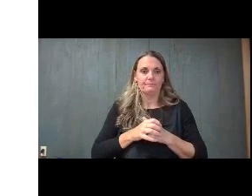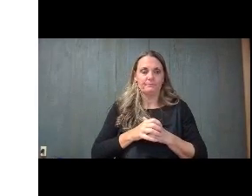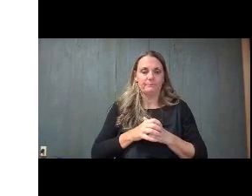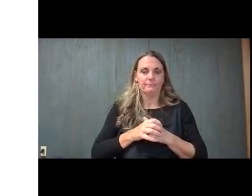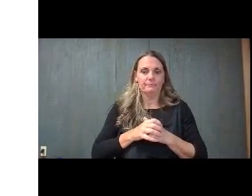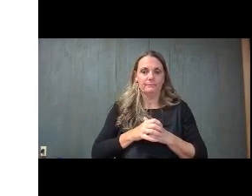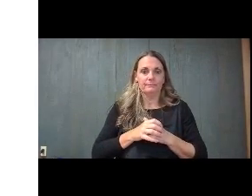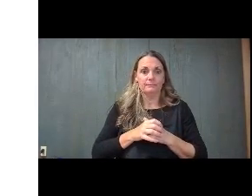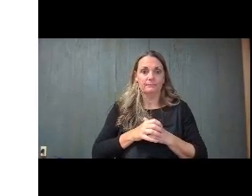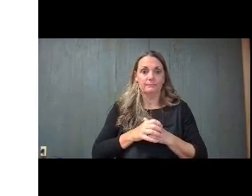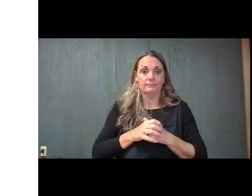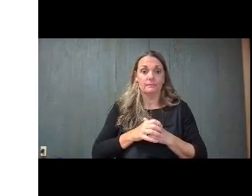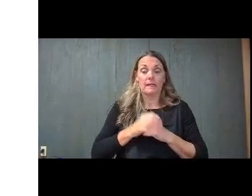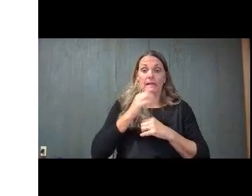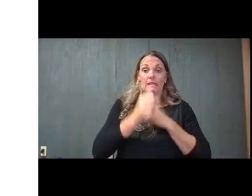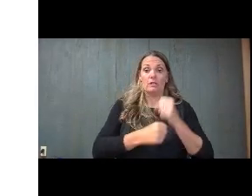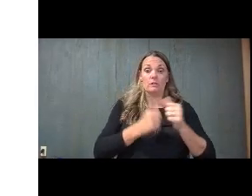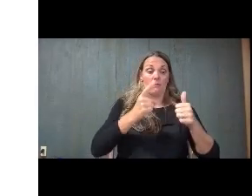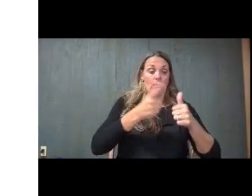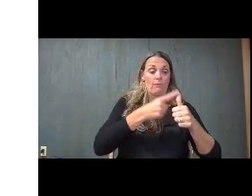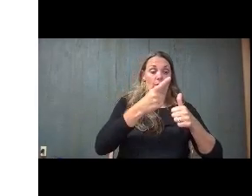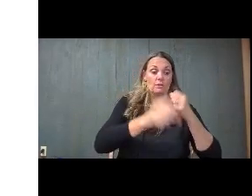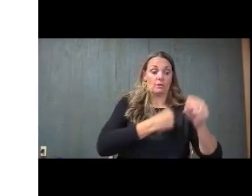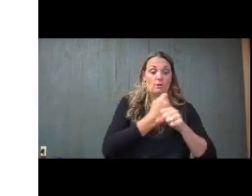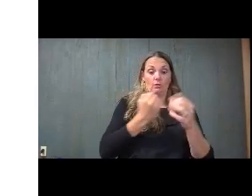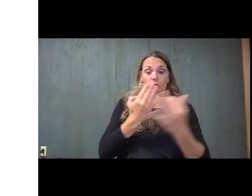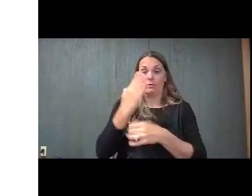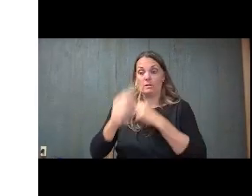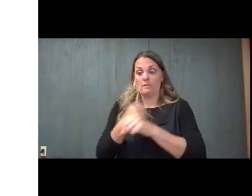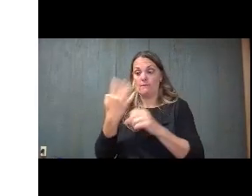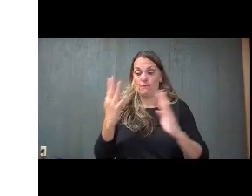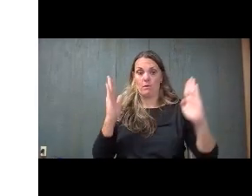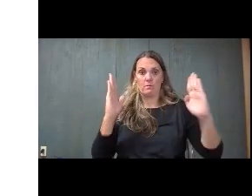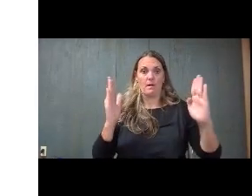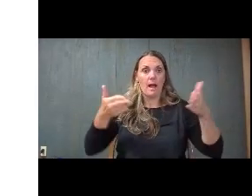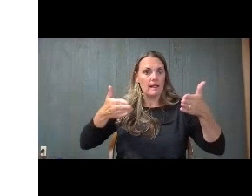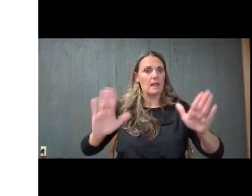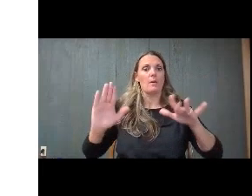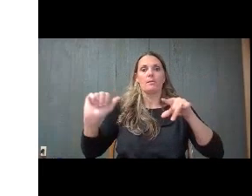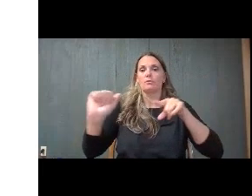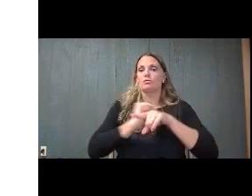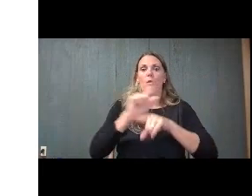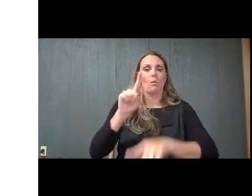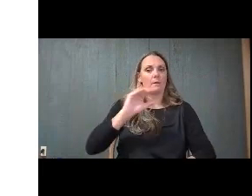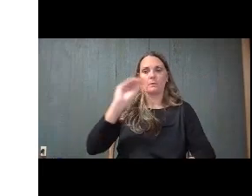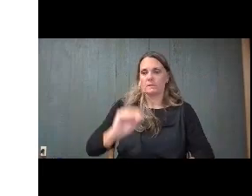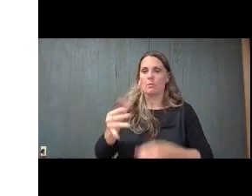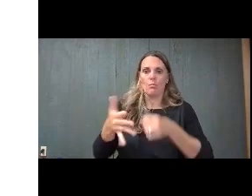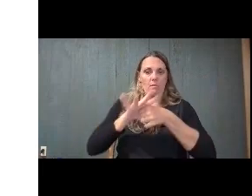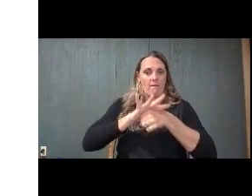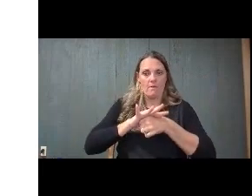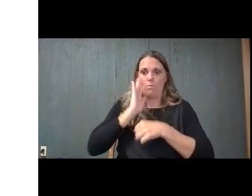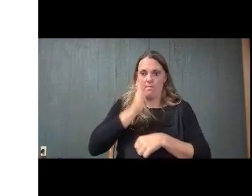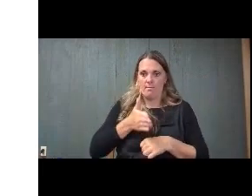Years one through four covers allowable training and supply costs at 100% of that,